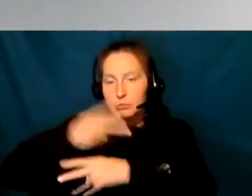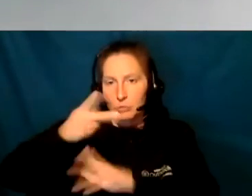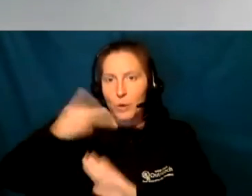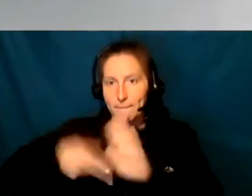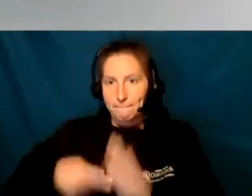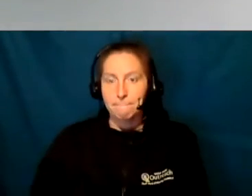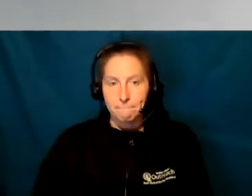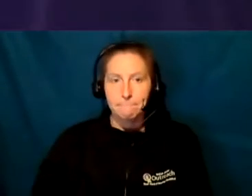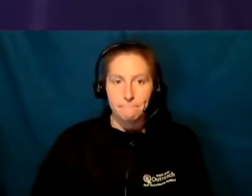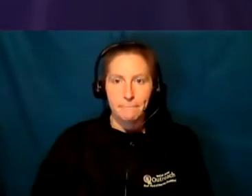Maryann: